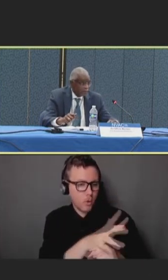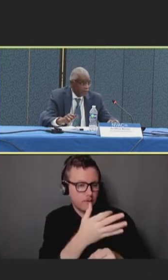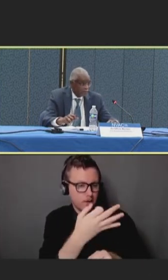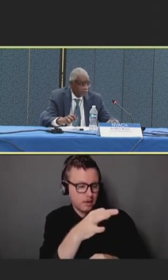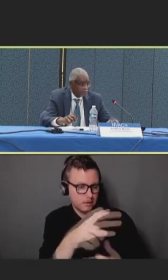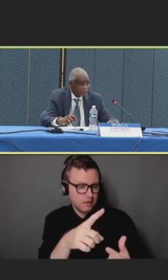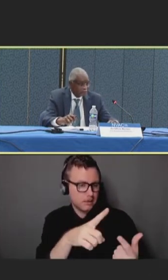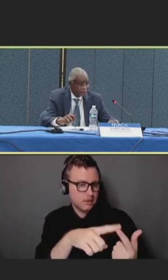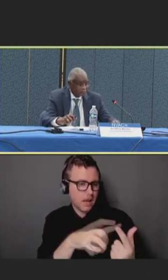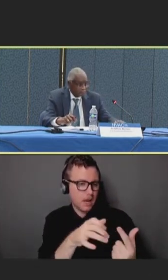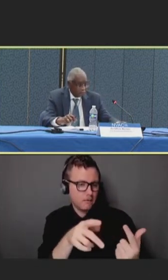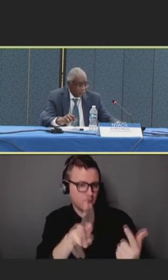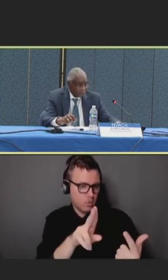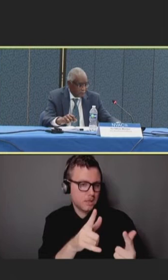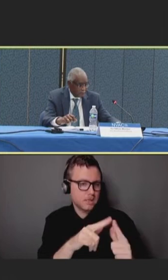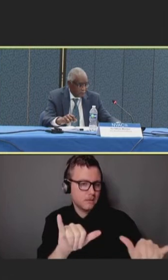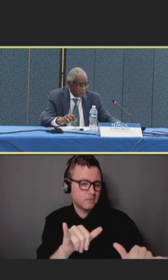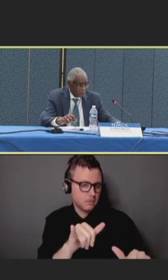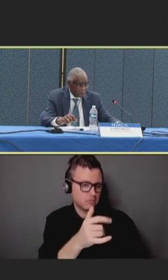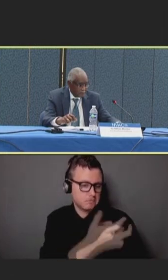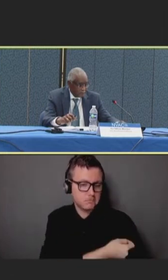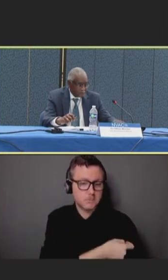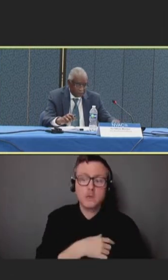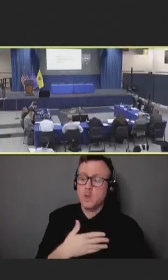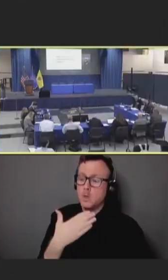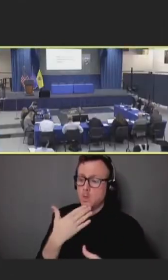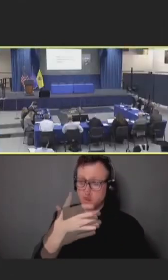Robert Hopkins: Thank you, Sir. Next FDA, Jay Slater.